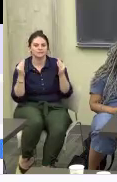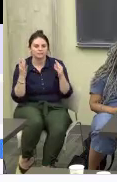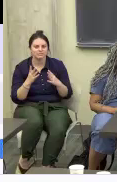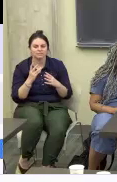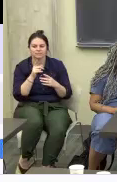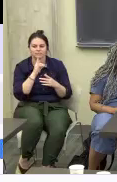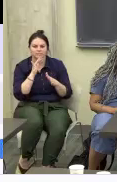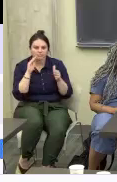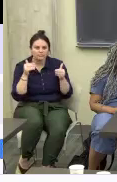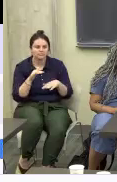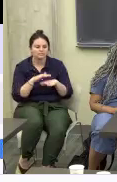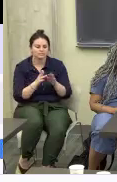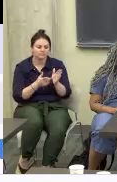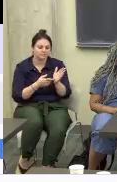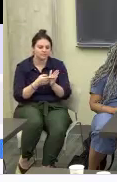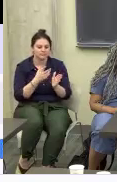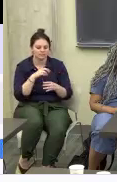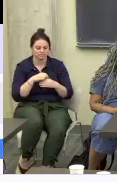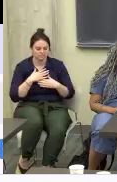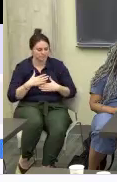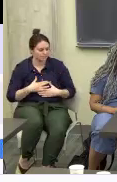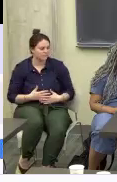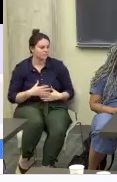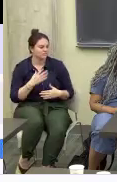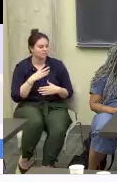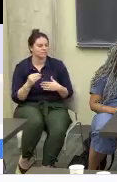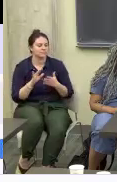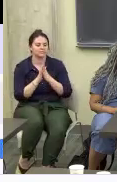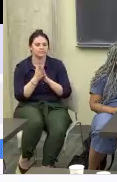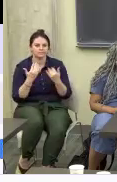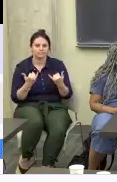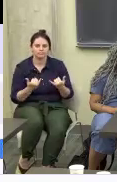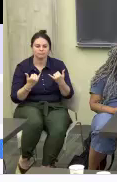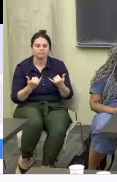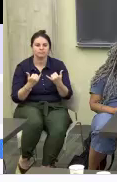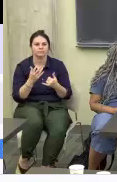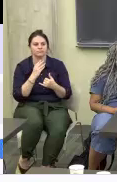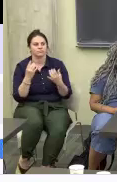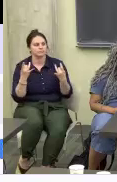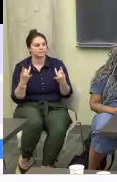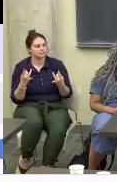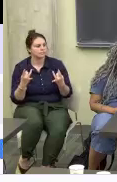really just focused on the truth in my body and being present and, you know, meditating and all